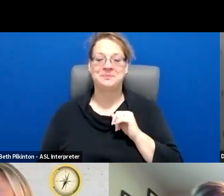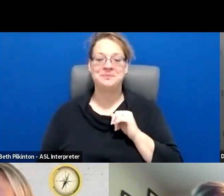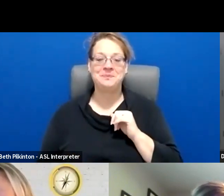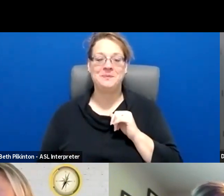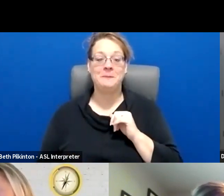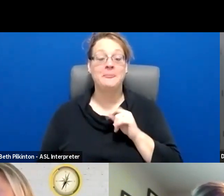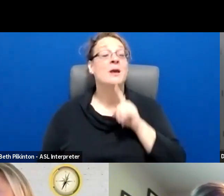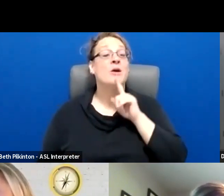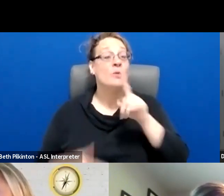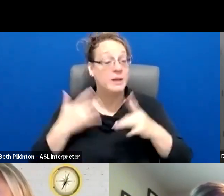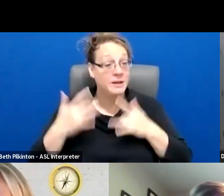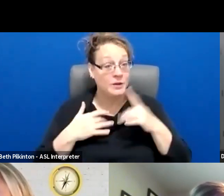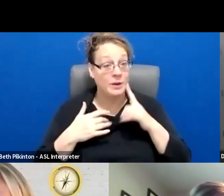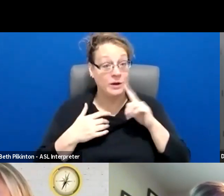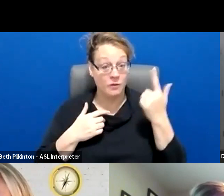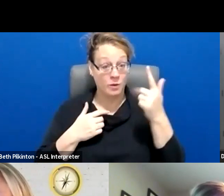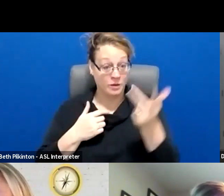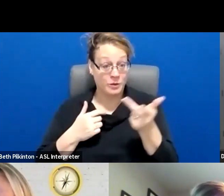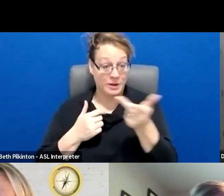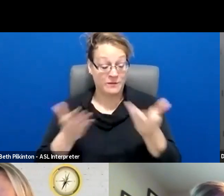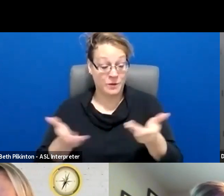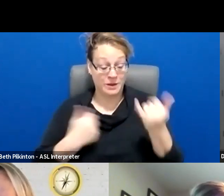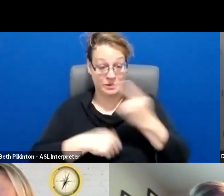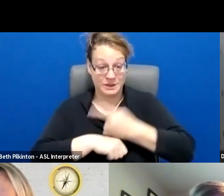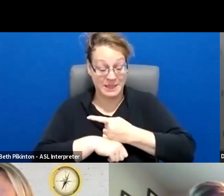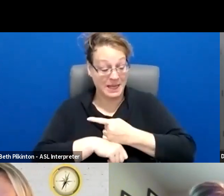She also worked for several years with a SaaS company called confirmation. She let all internal and external training activities, Big 4 relationship and prioritization of software development projects.